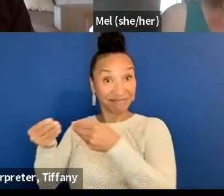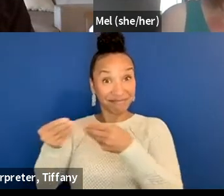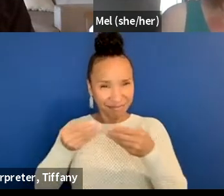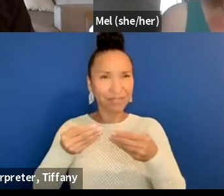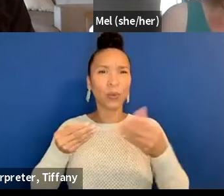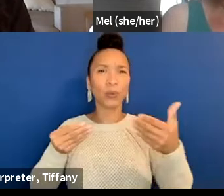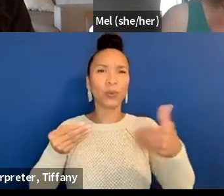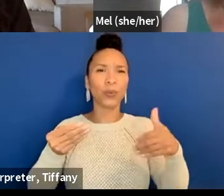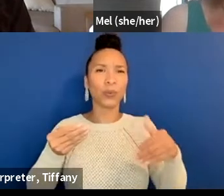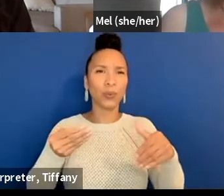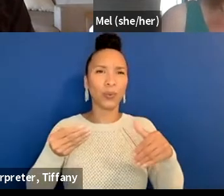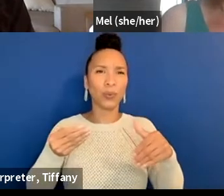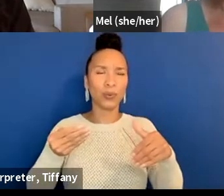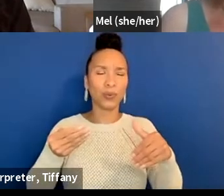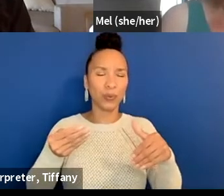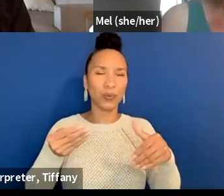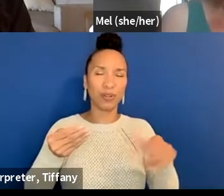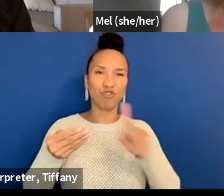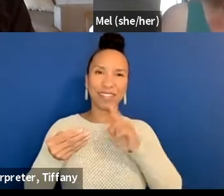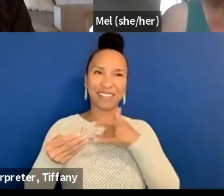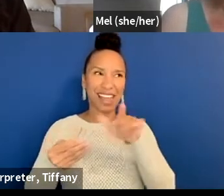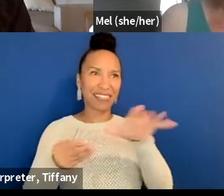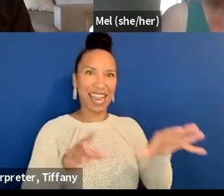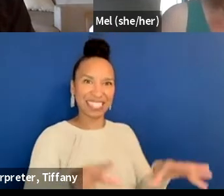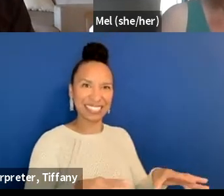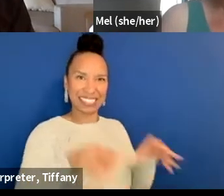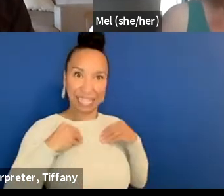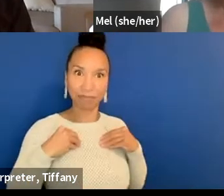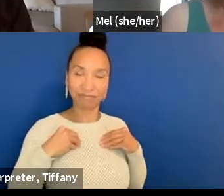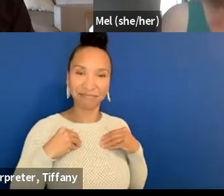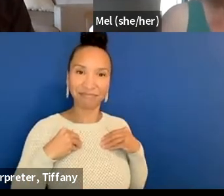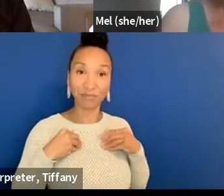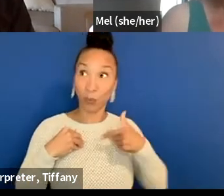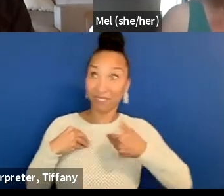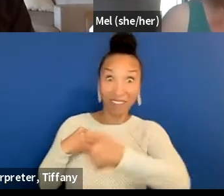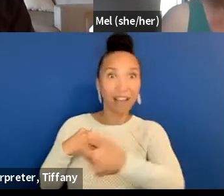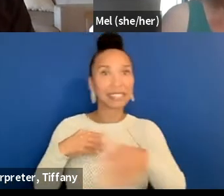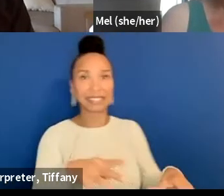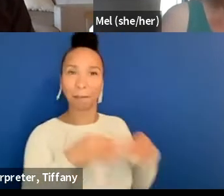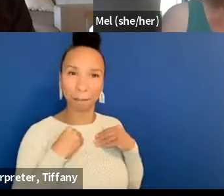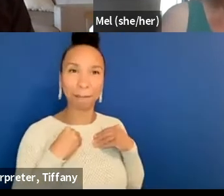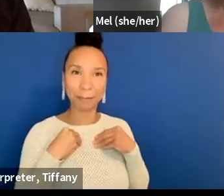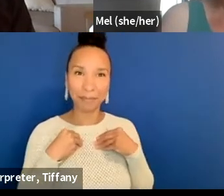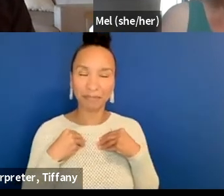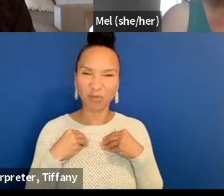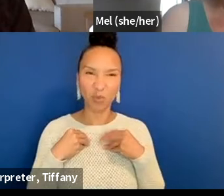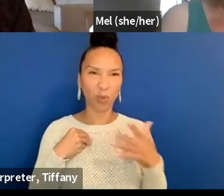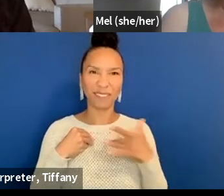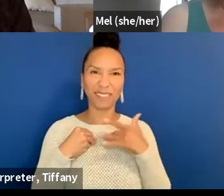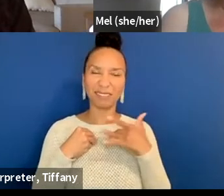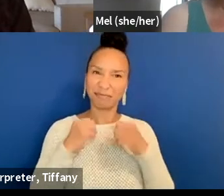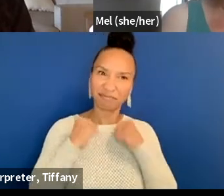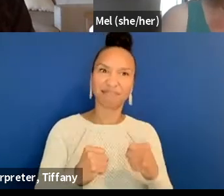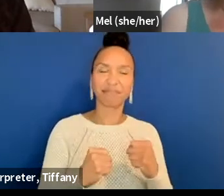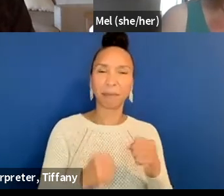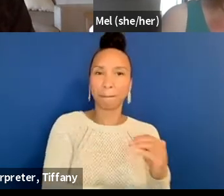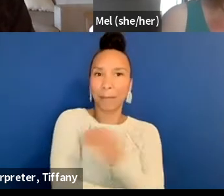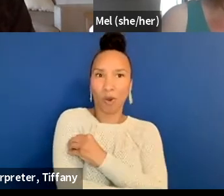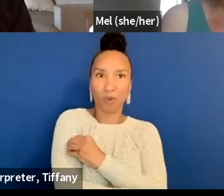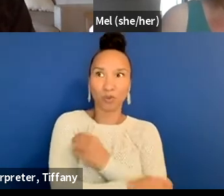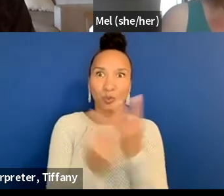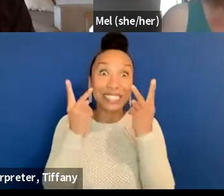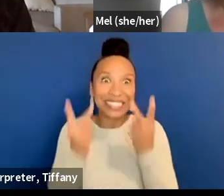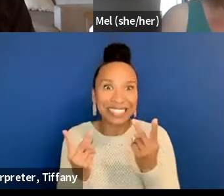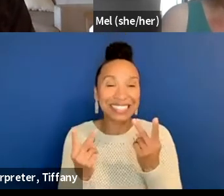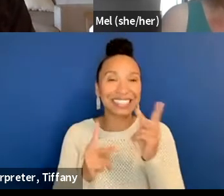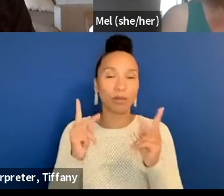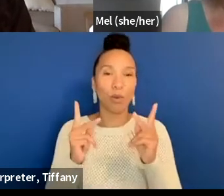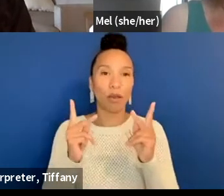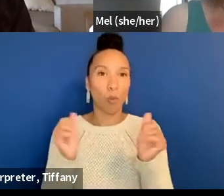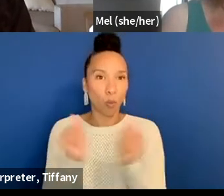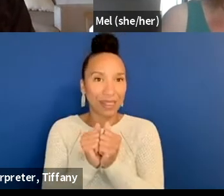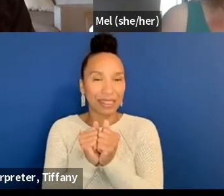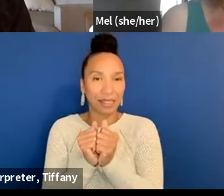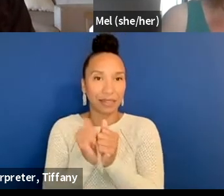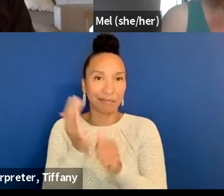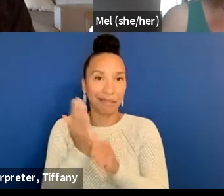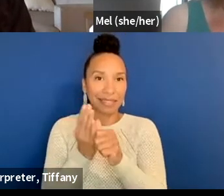Benjamin (they/them/elle): I think that I just want to really puff up again leah's cover design of the abstraction of folded laundry I see that on people's walls.